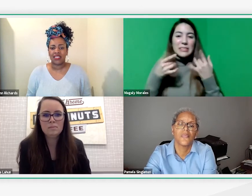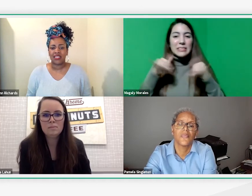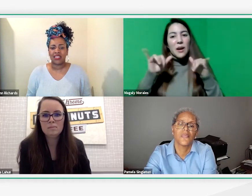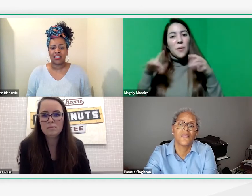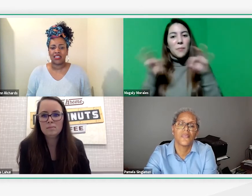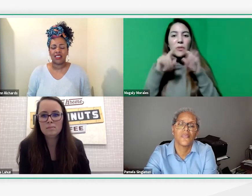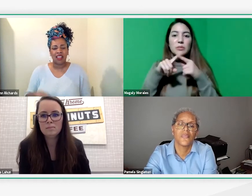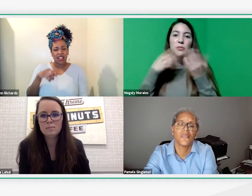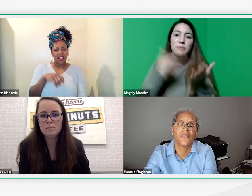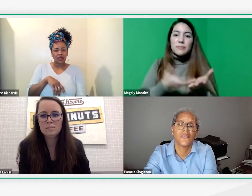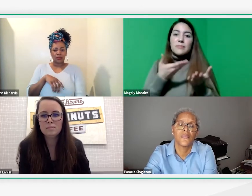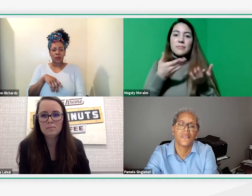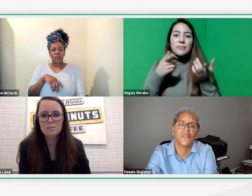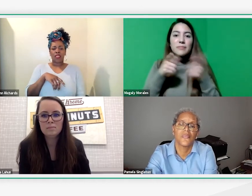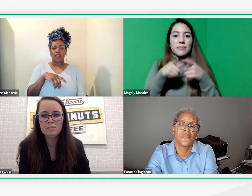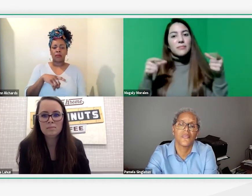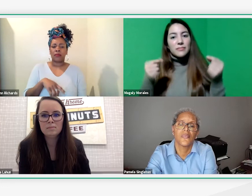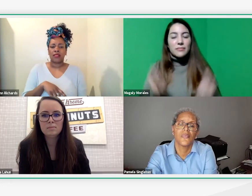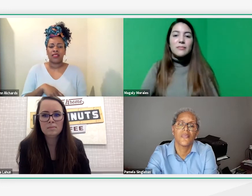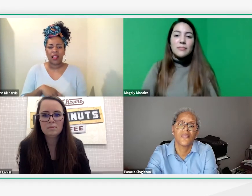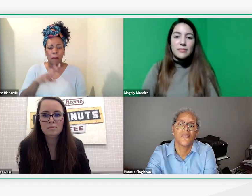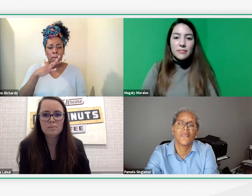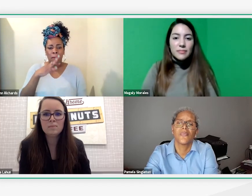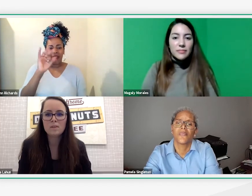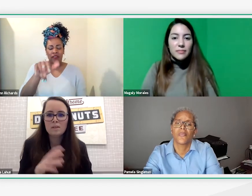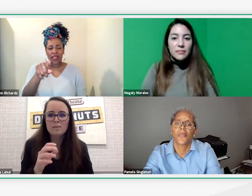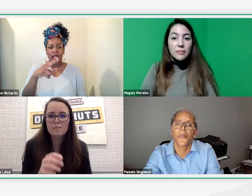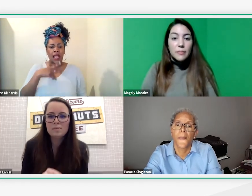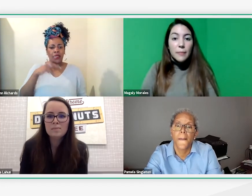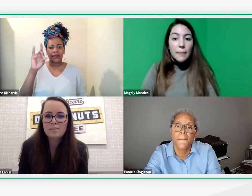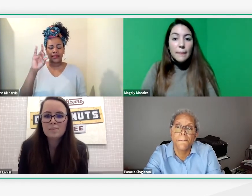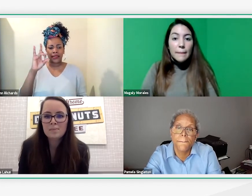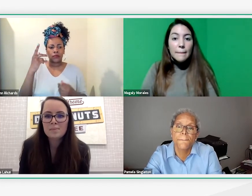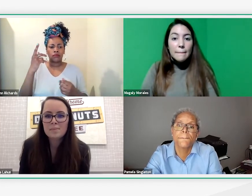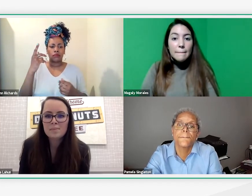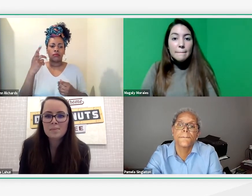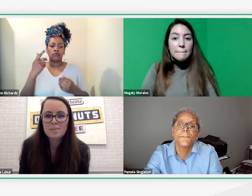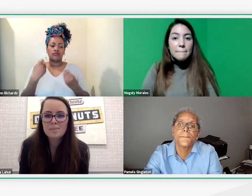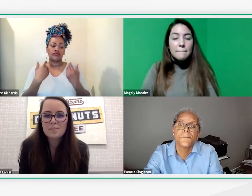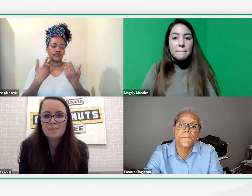we have up to $300 allowable for that as well. So we should save those receipts.